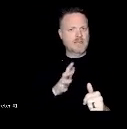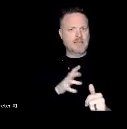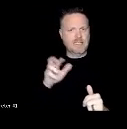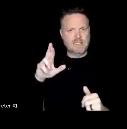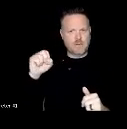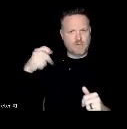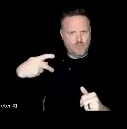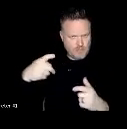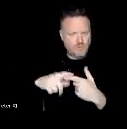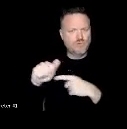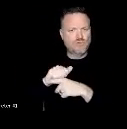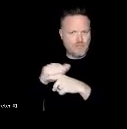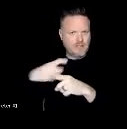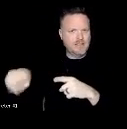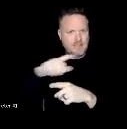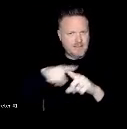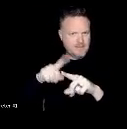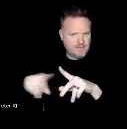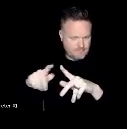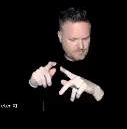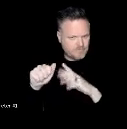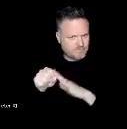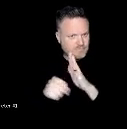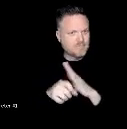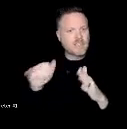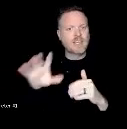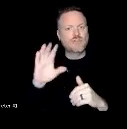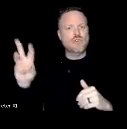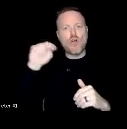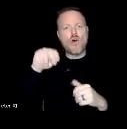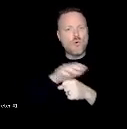these different states. The customize REAP is your own local story, your own